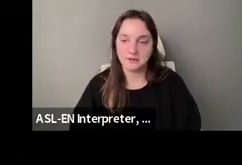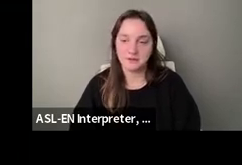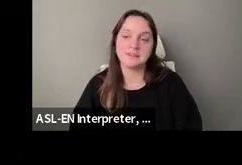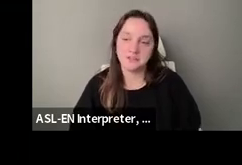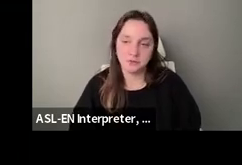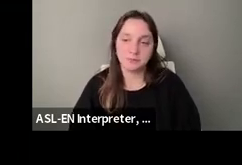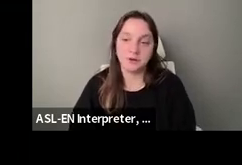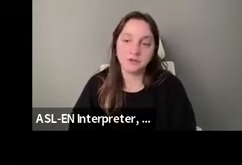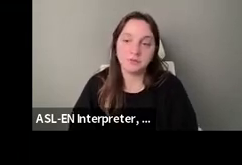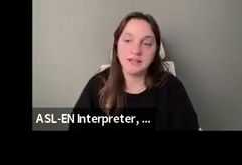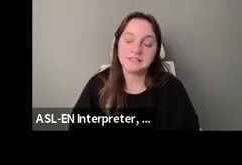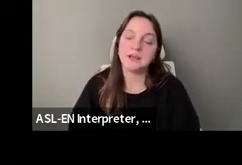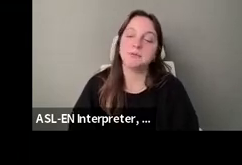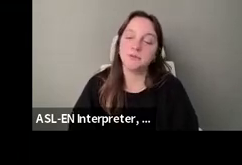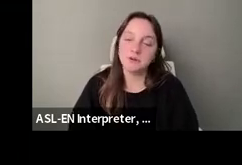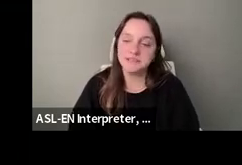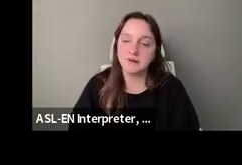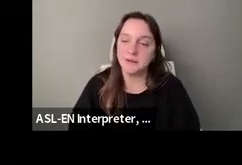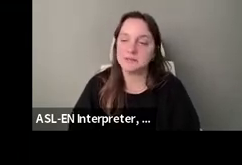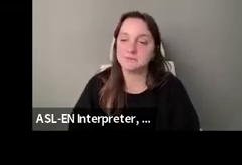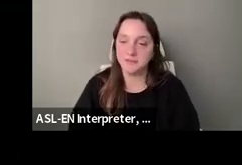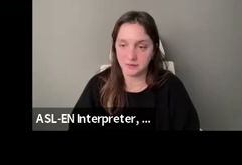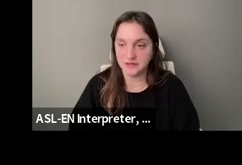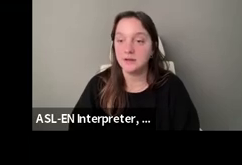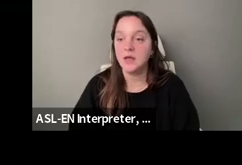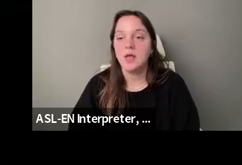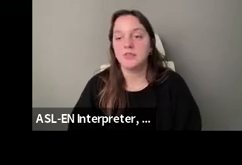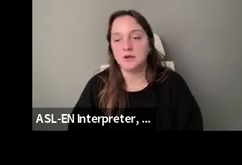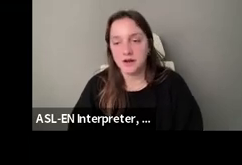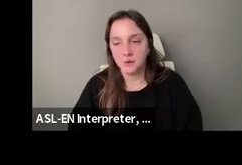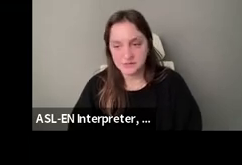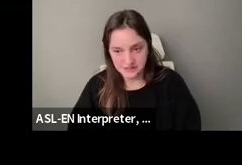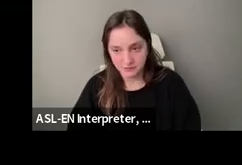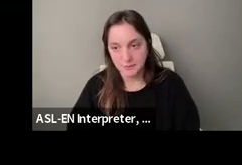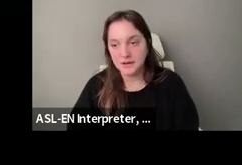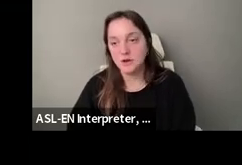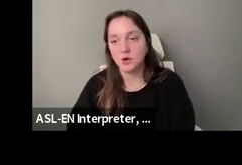Now before DRA was founded, there was a deaf woman who had a baby who wanted to go to the